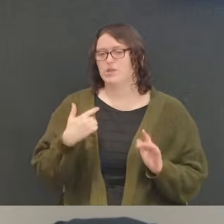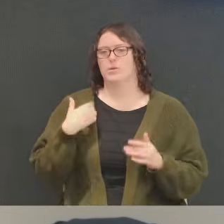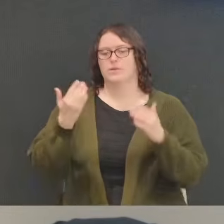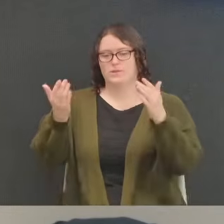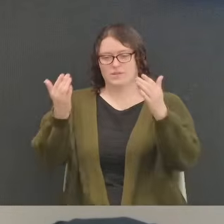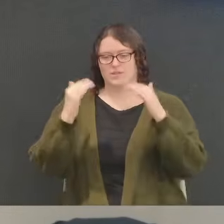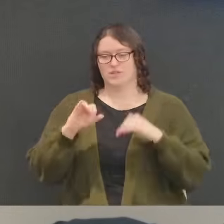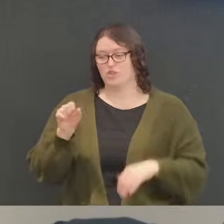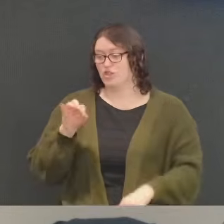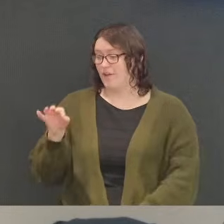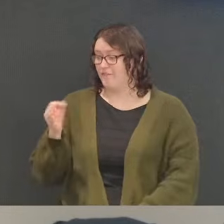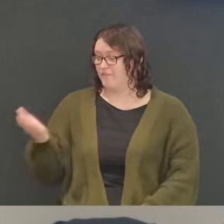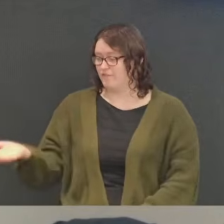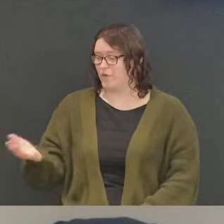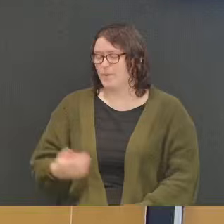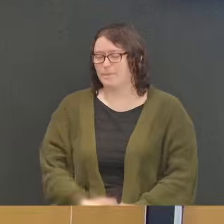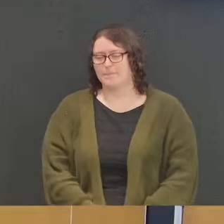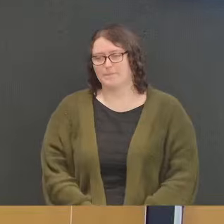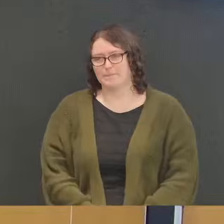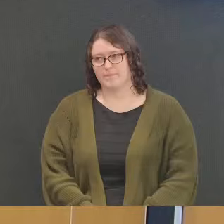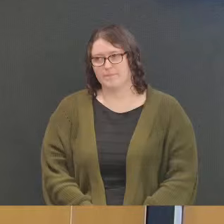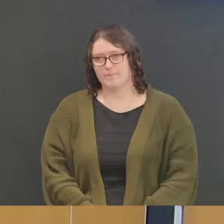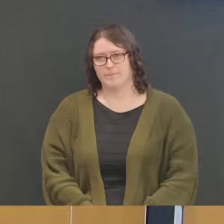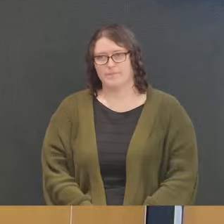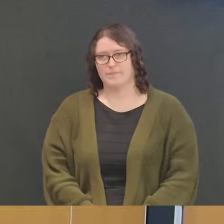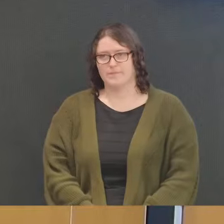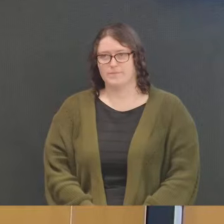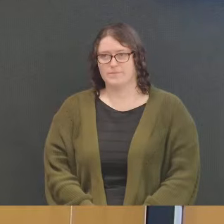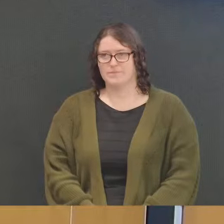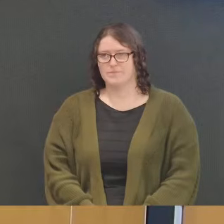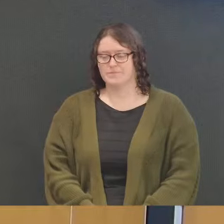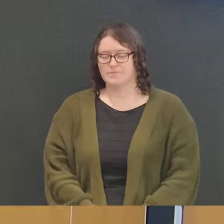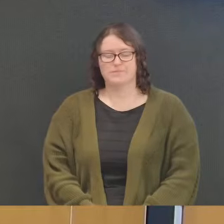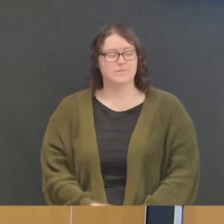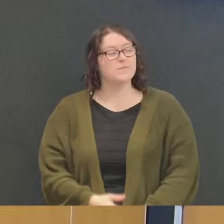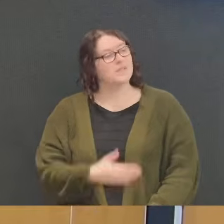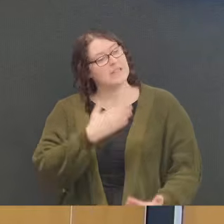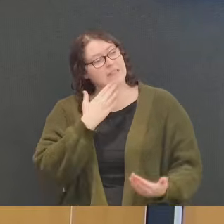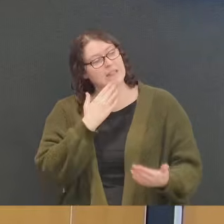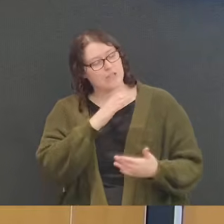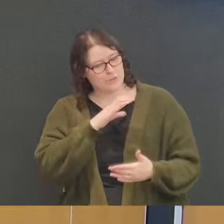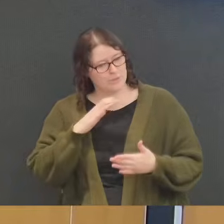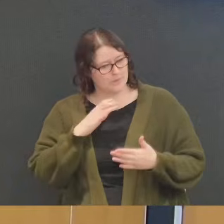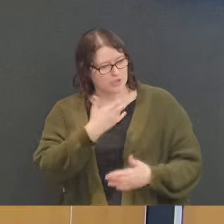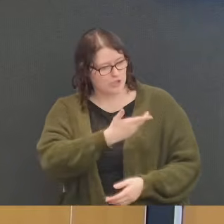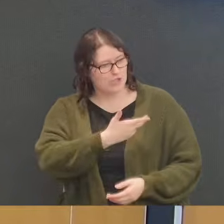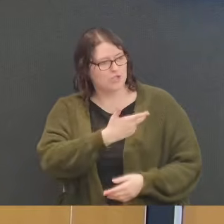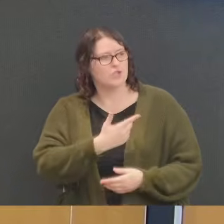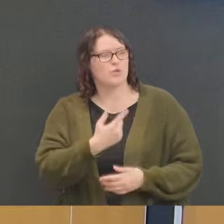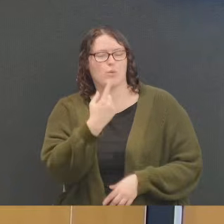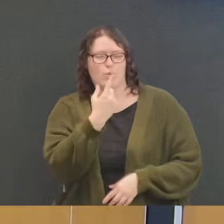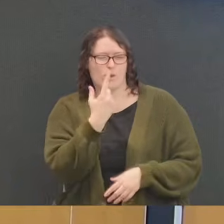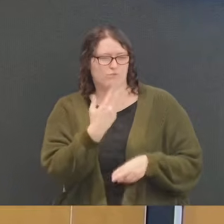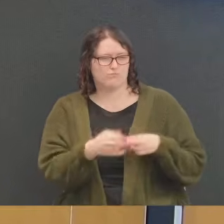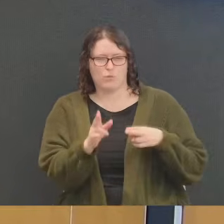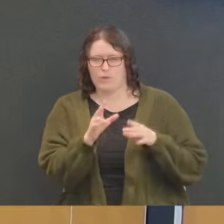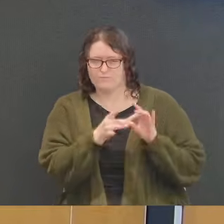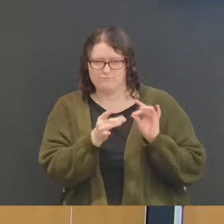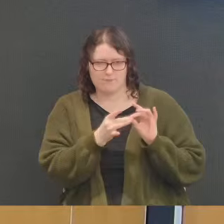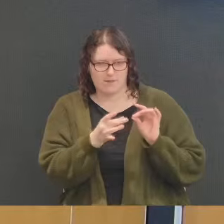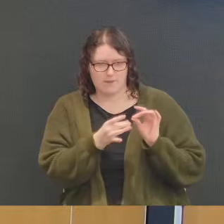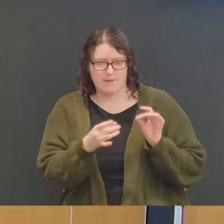Jeff Aluotto, our Administrator. Thank you Commissioners. just one quick comment and then